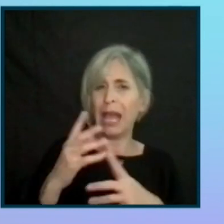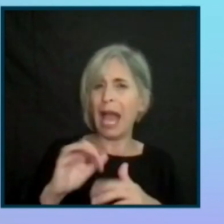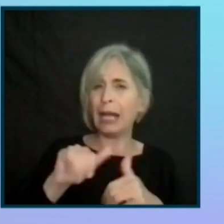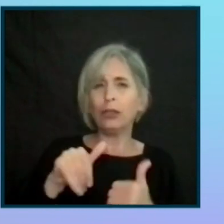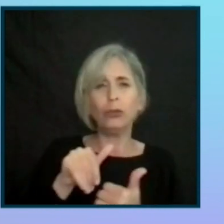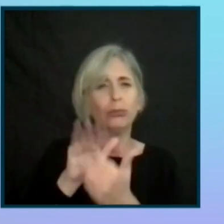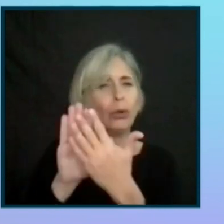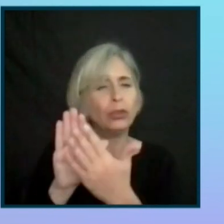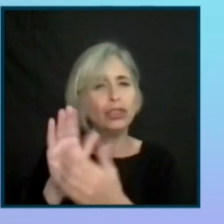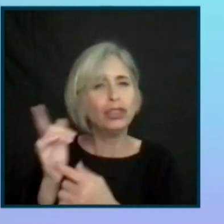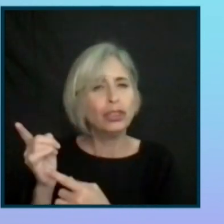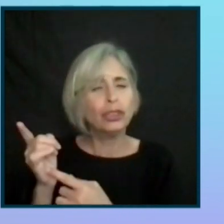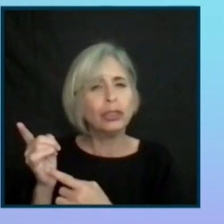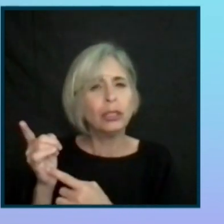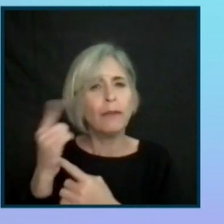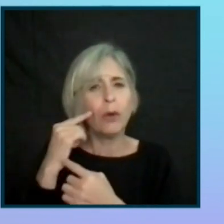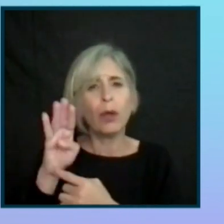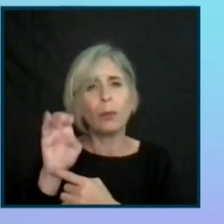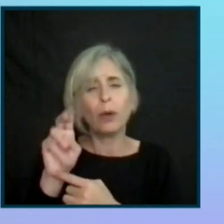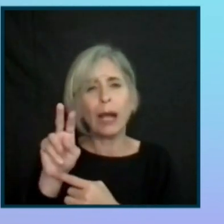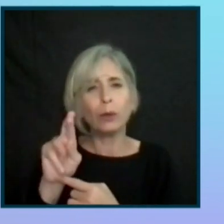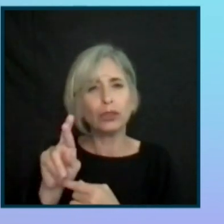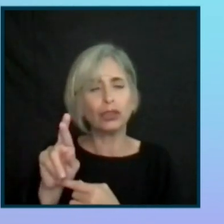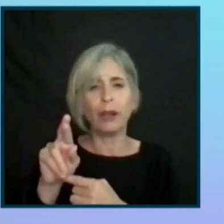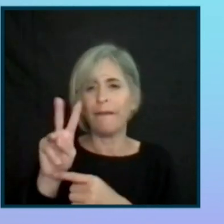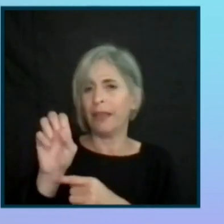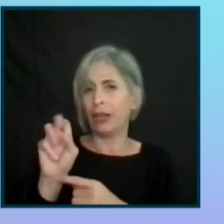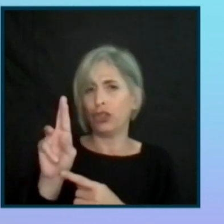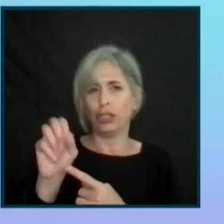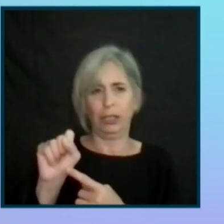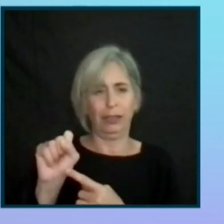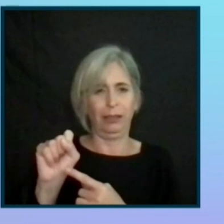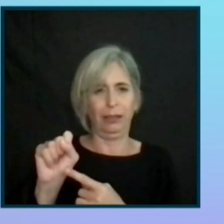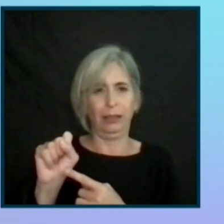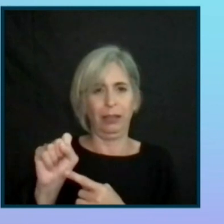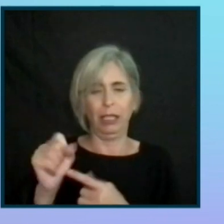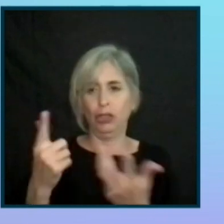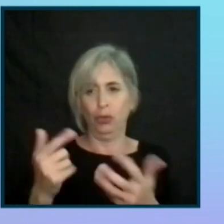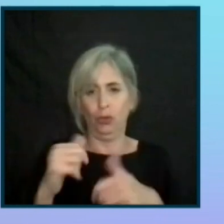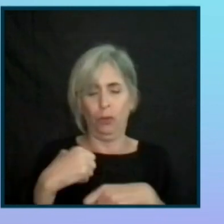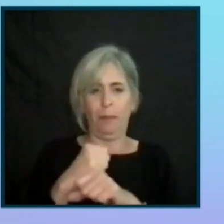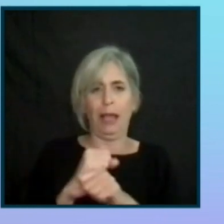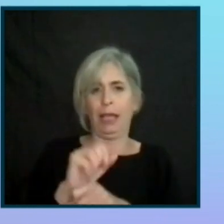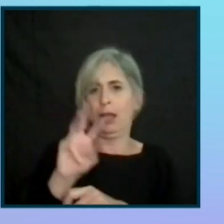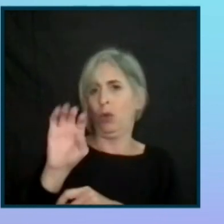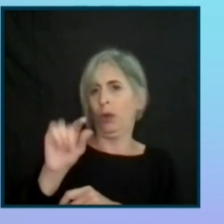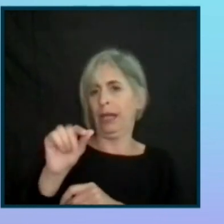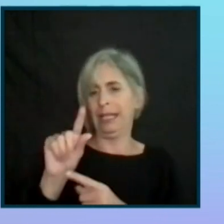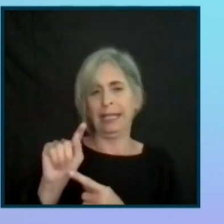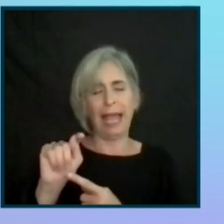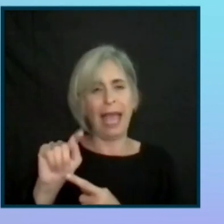to actually make an effort to make what WCAG invalid code? Very similar to what you said about aria.